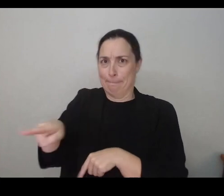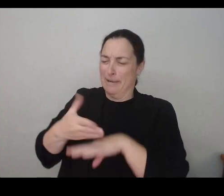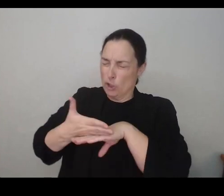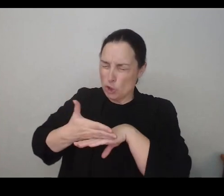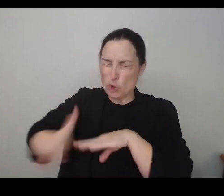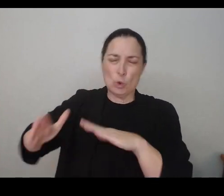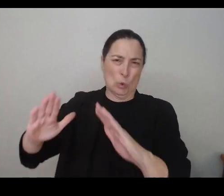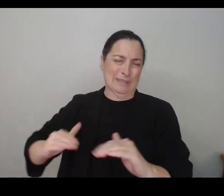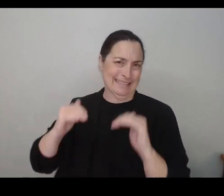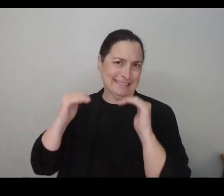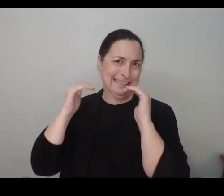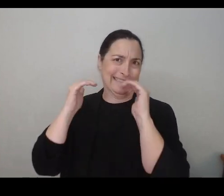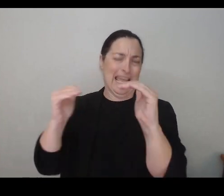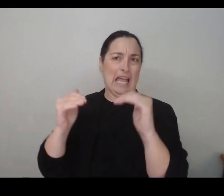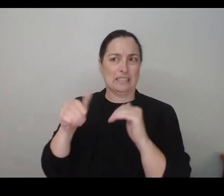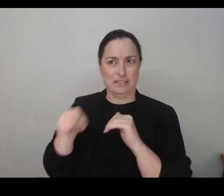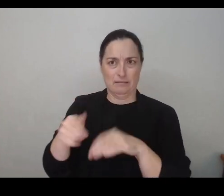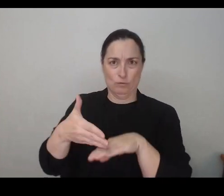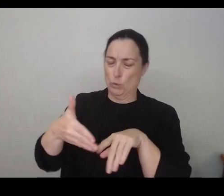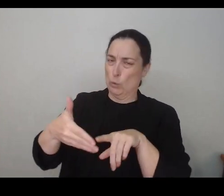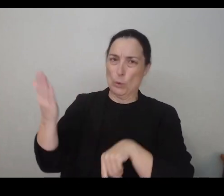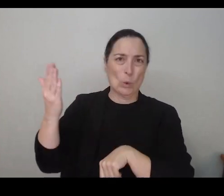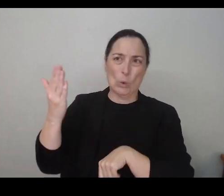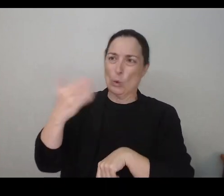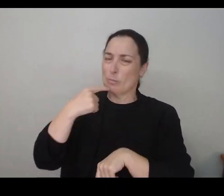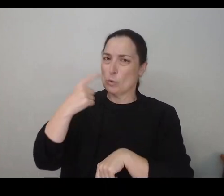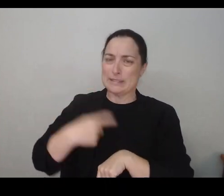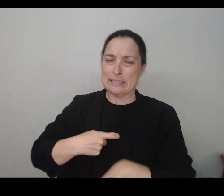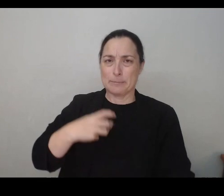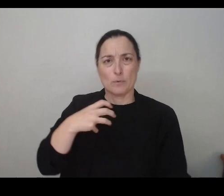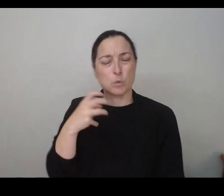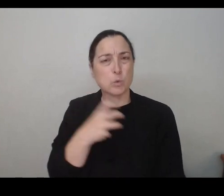I think Te Fare Iamanaha is a magnificent institution- (audience applauds)